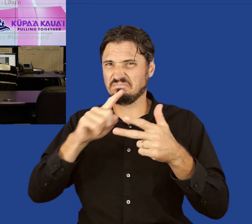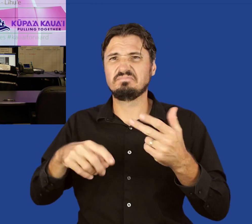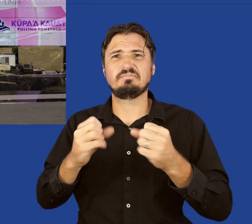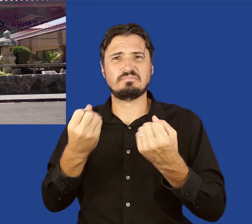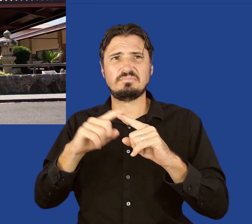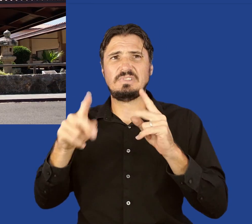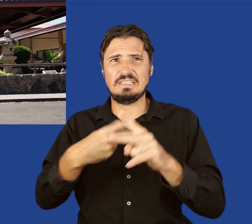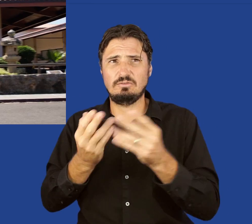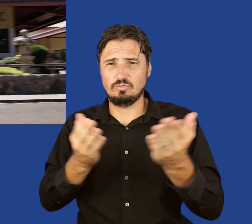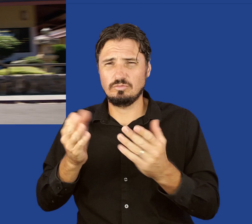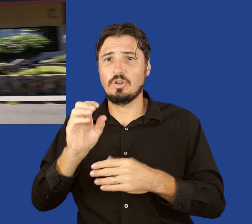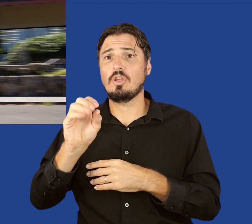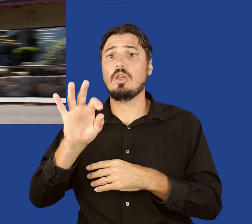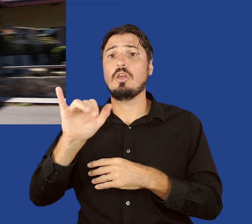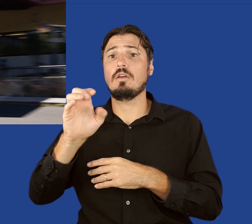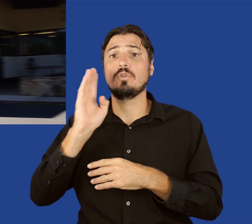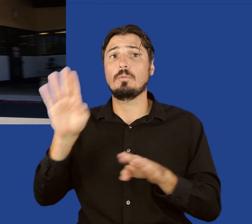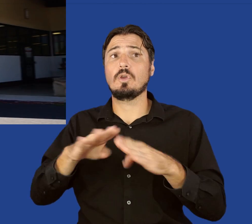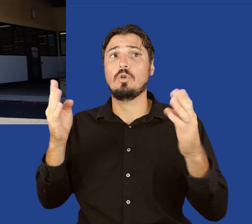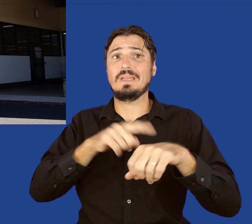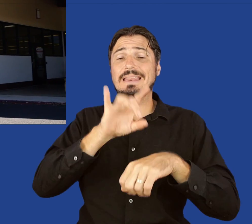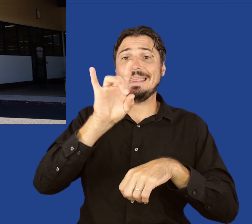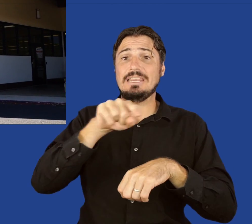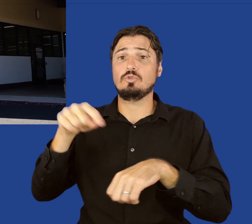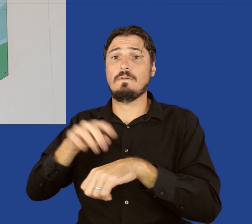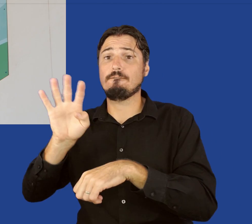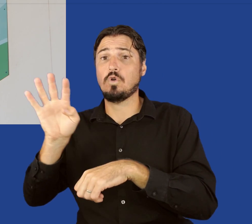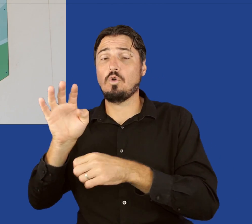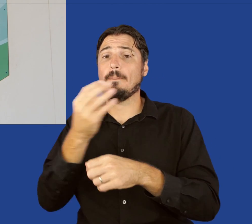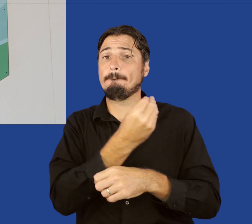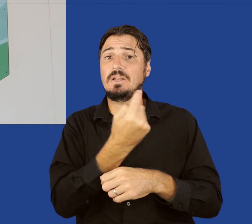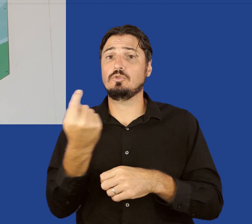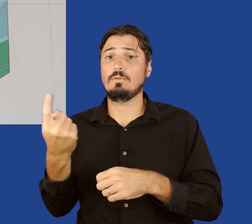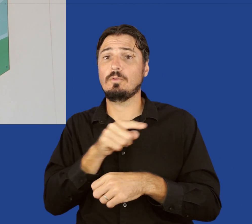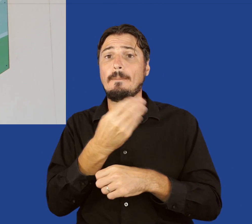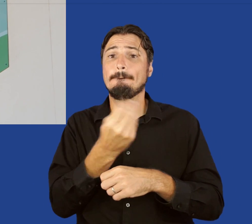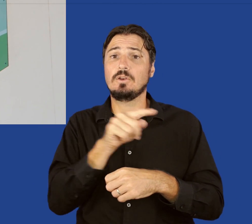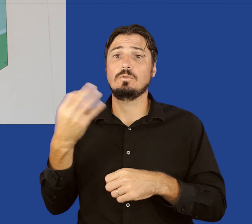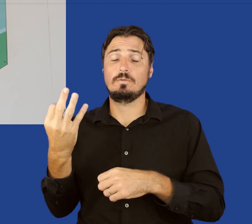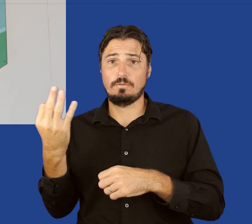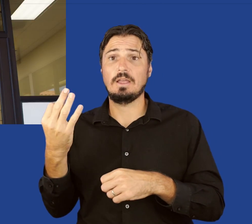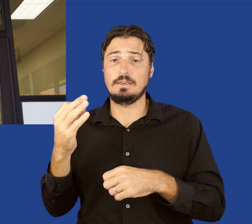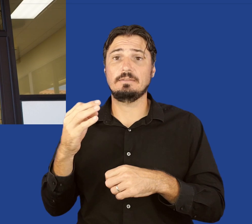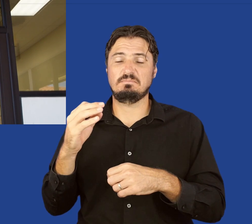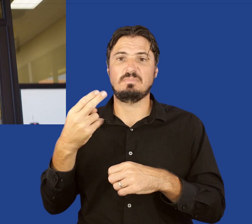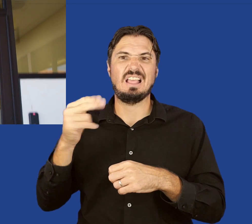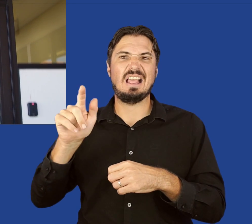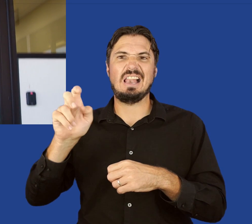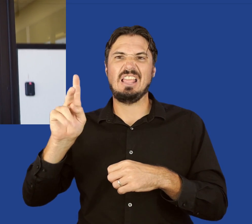The office is open from 8 a.m. to 4 p.m. weekdays at Hale Kōkua, in the Līhu‘e Civic Center, Suite 302